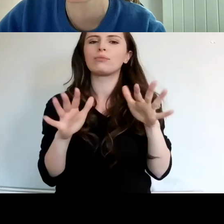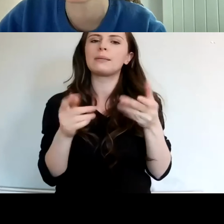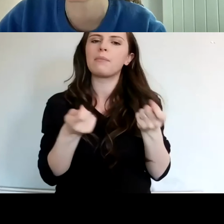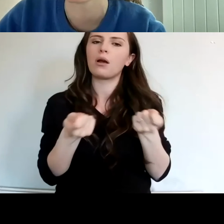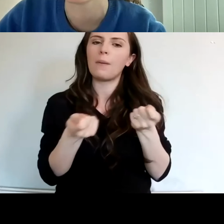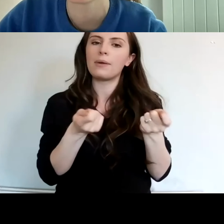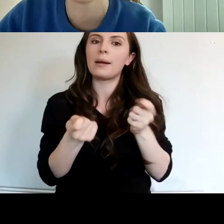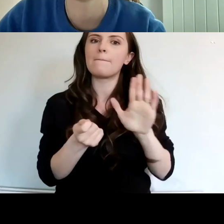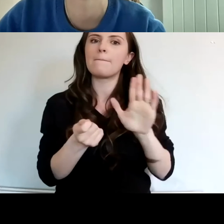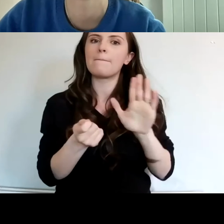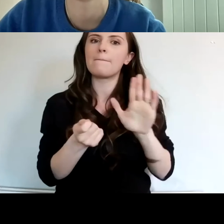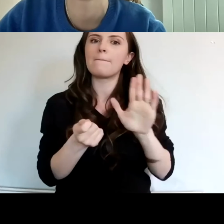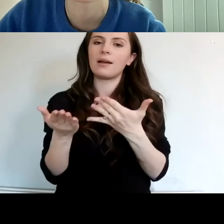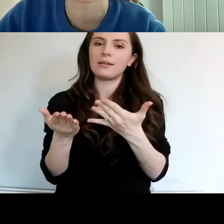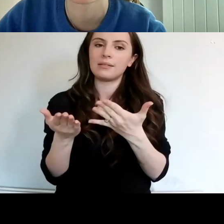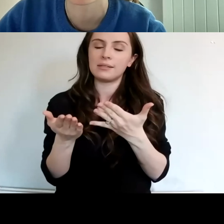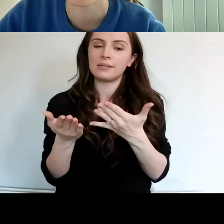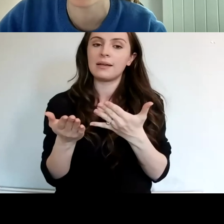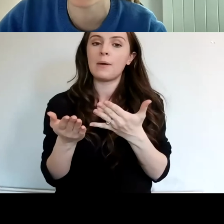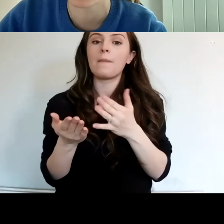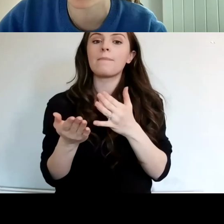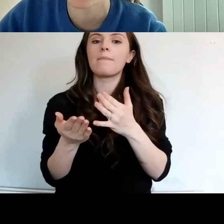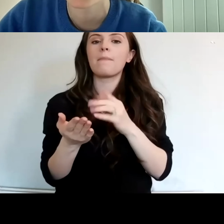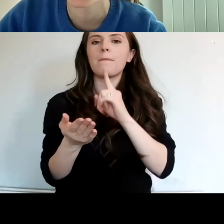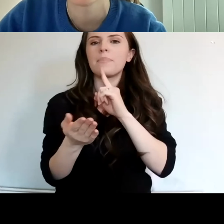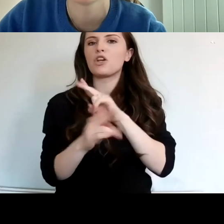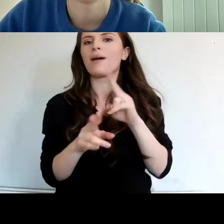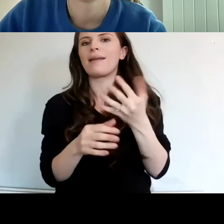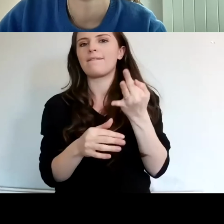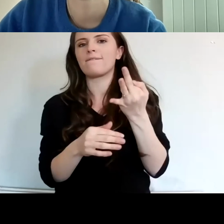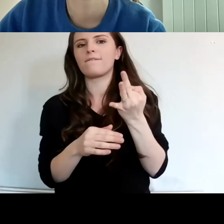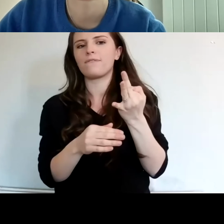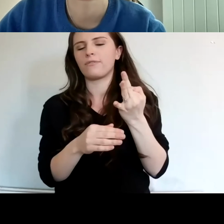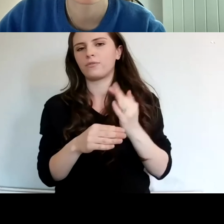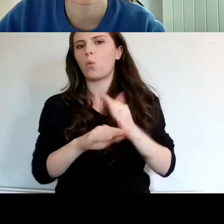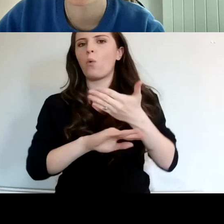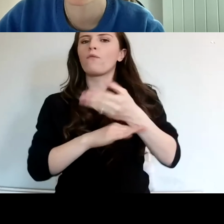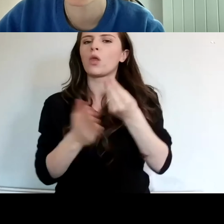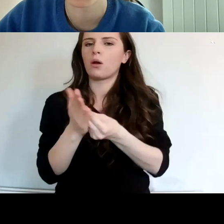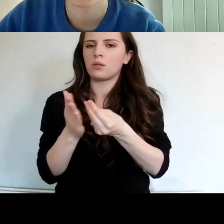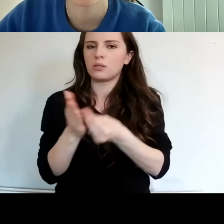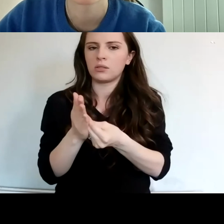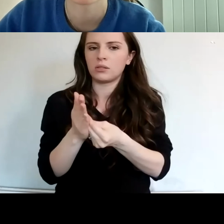unless it would cost more than nominal cost. Nominal cost, according to case law,